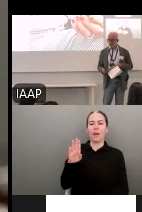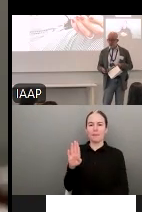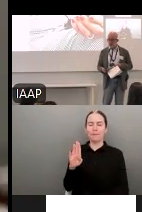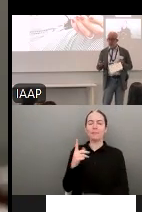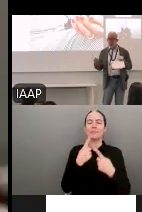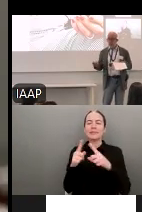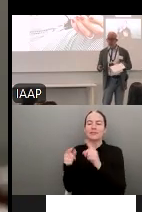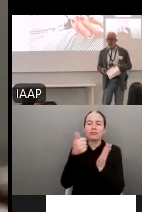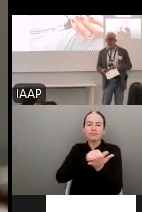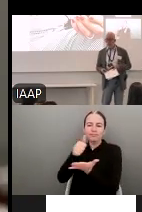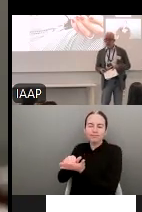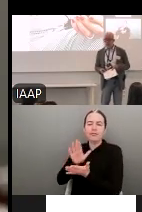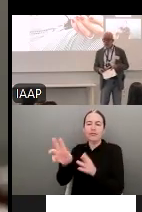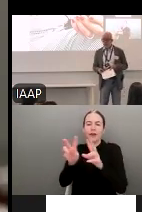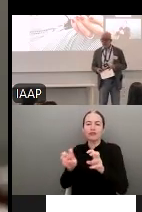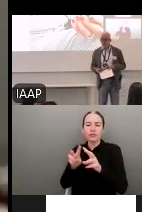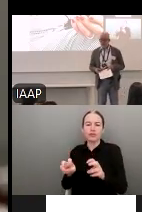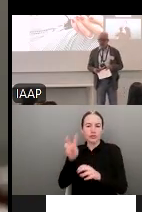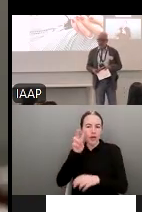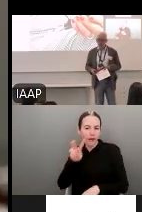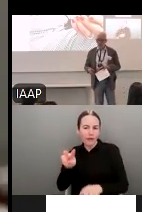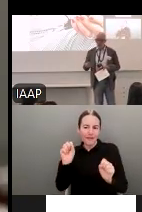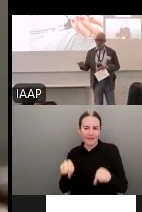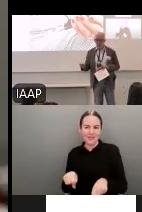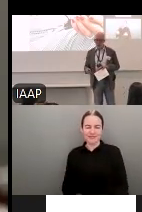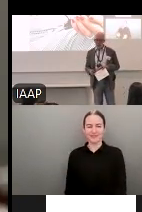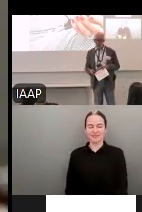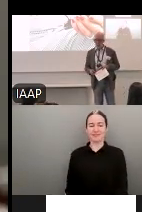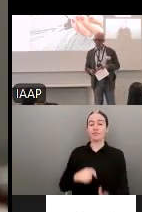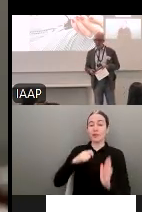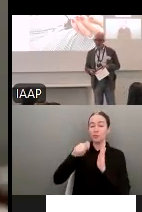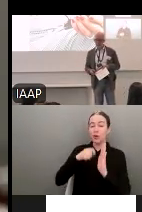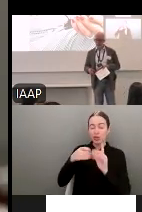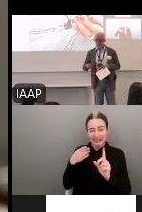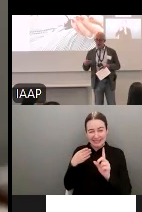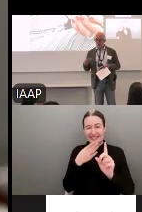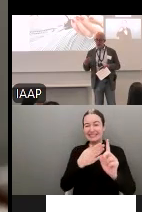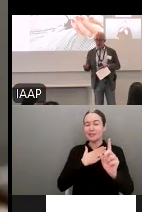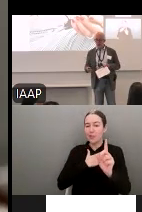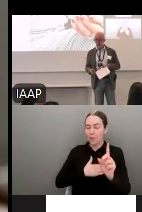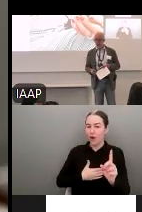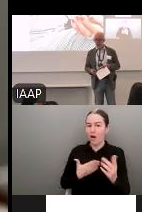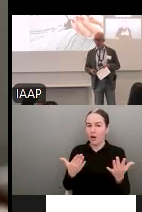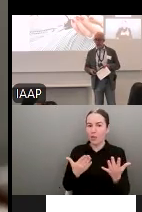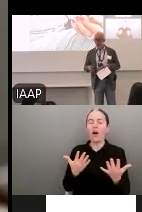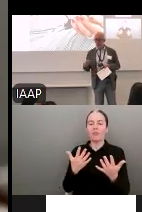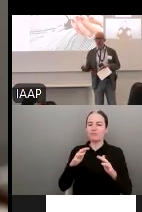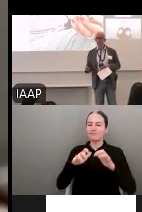and the aims of, this project is to contribute to, digital infrastructure and transition.